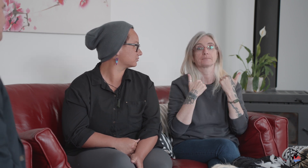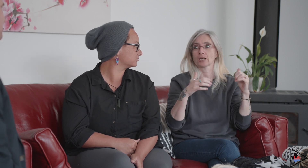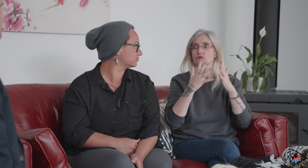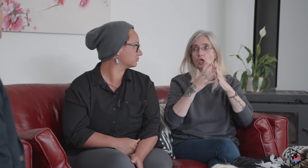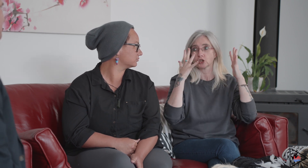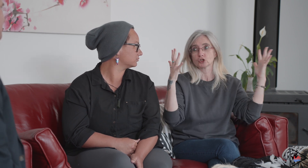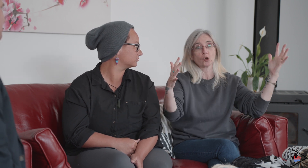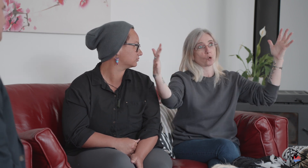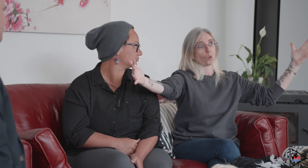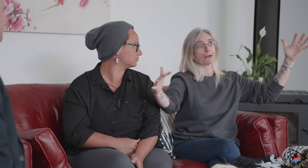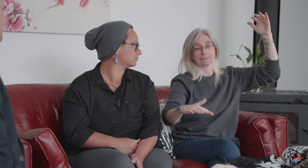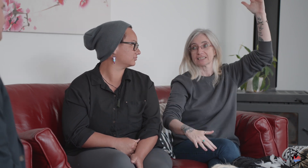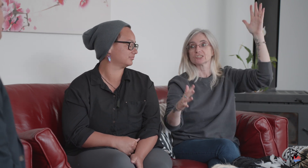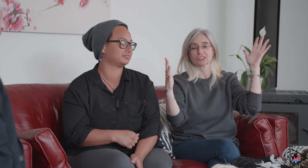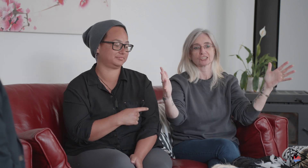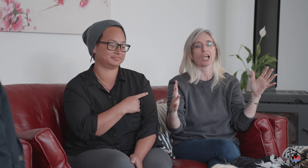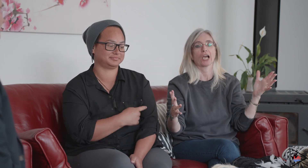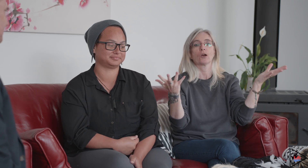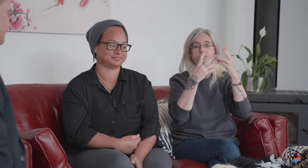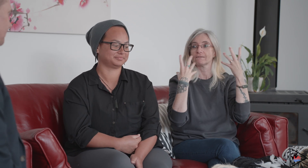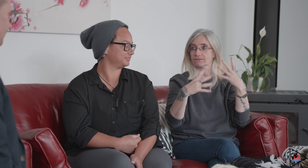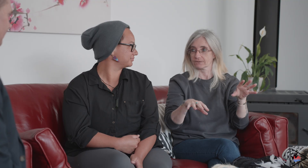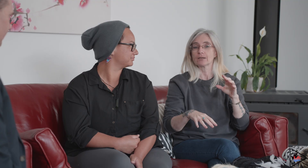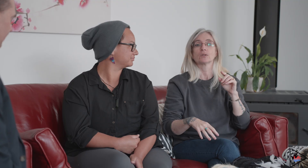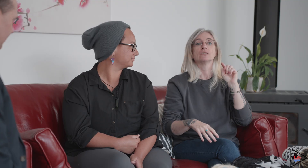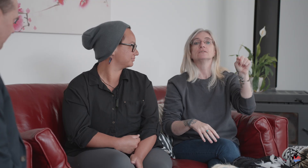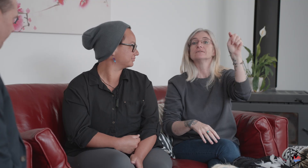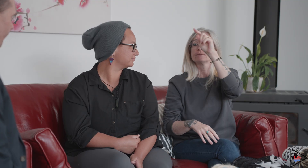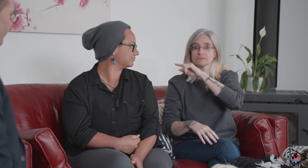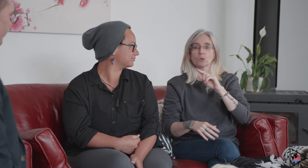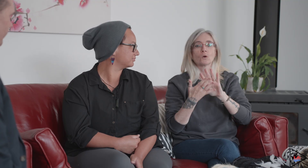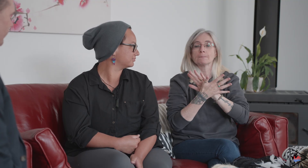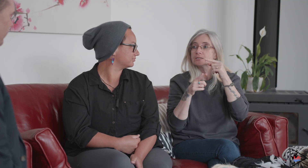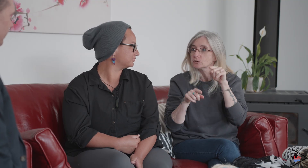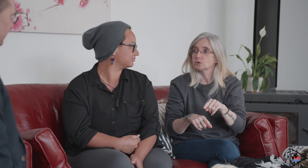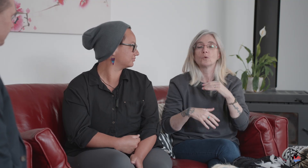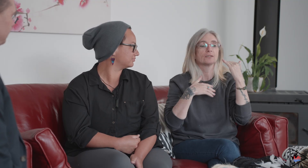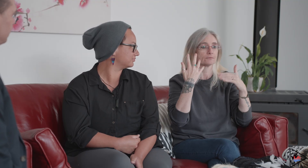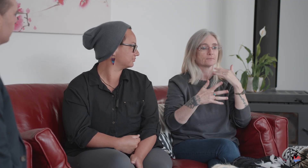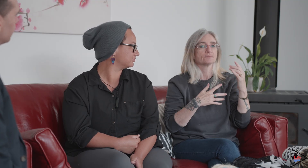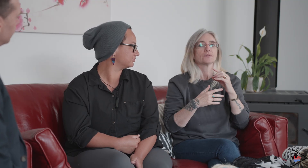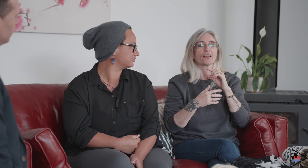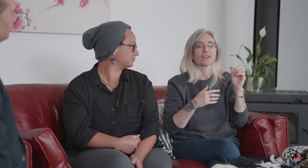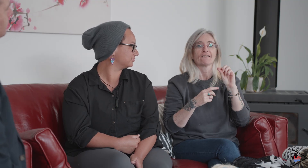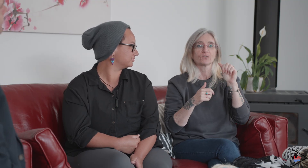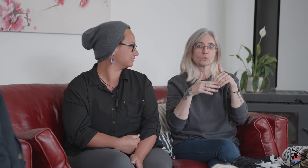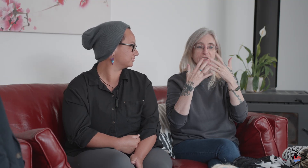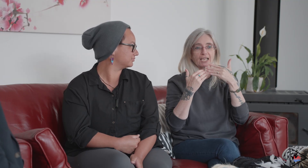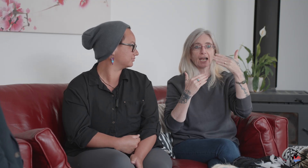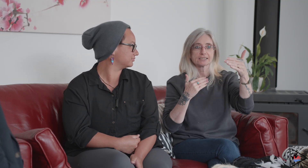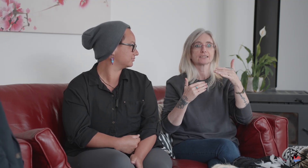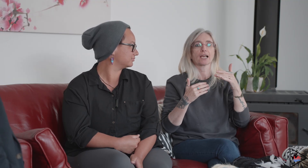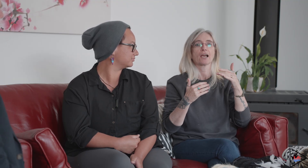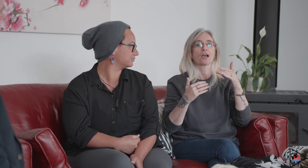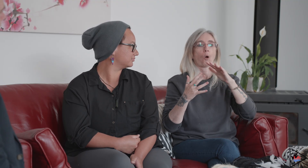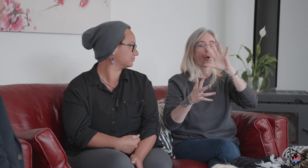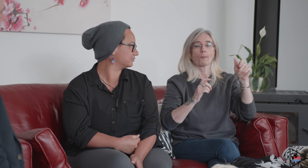And so, it's a huge job and a huge panel. And after we did it, we talked about what the